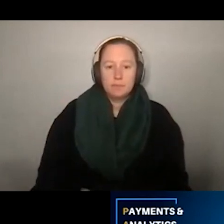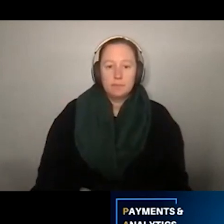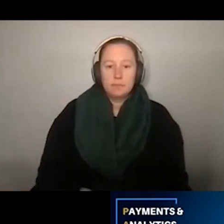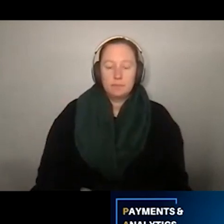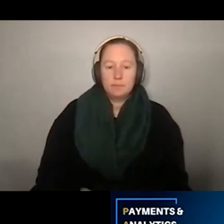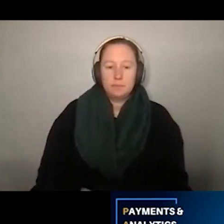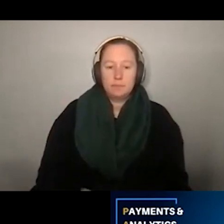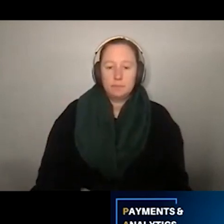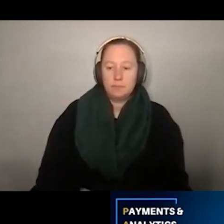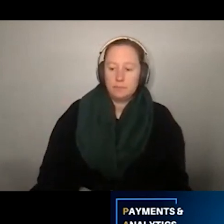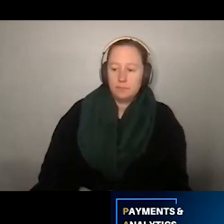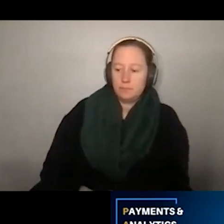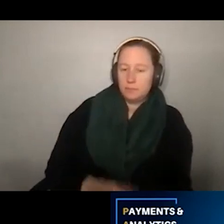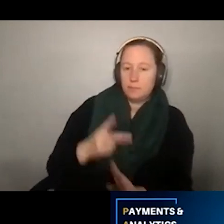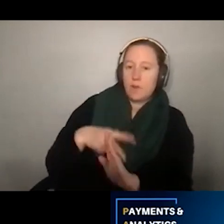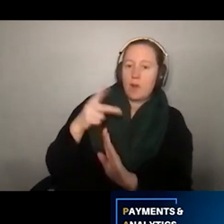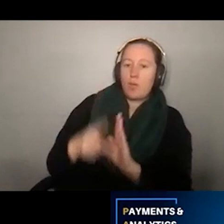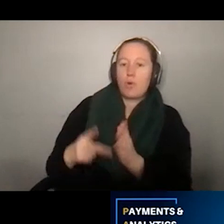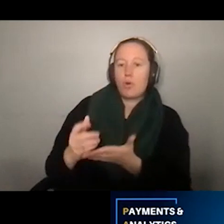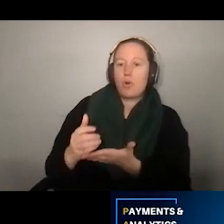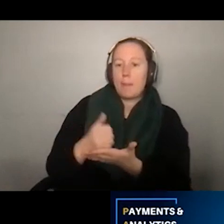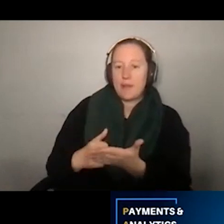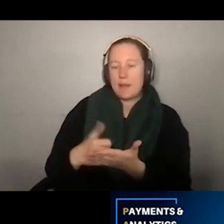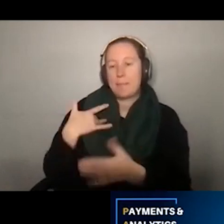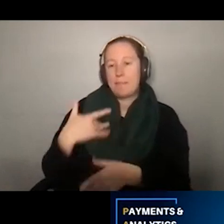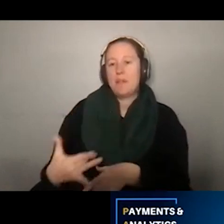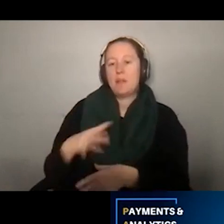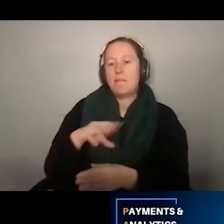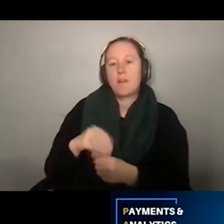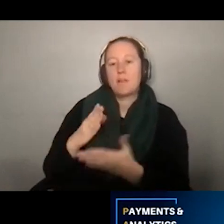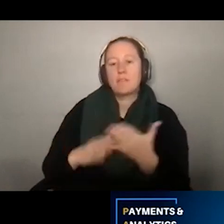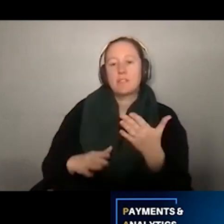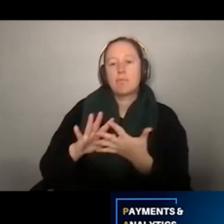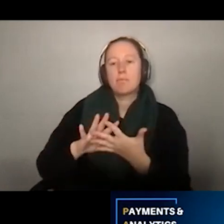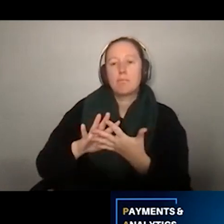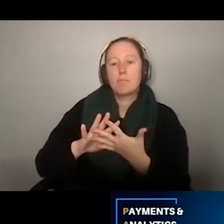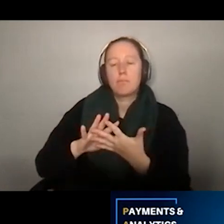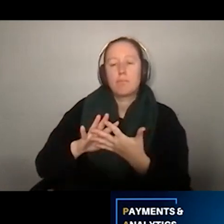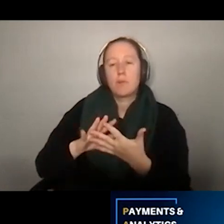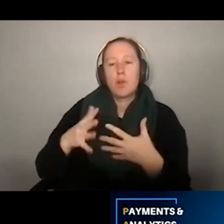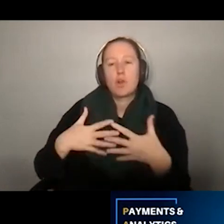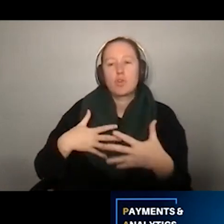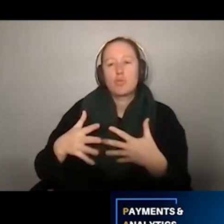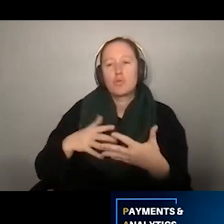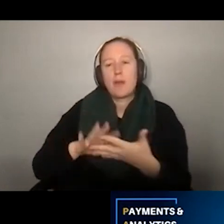Lucentia Davidson: Program income often involves some great areas where the answer is not always straightforward.